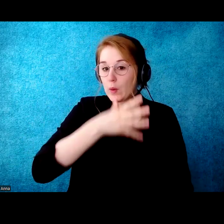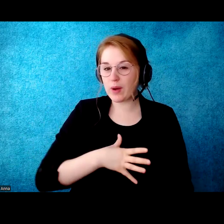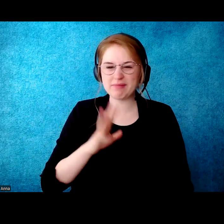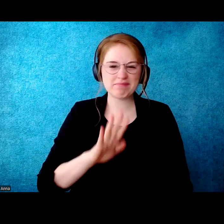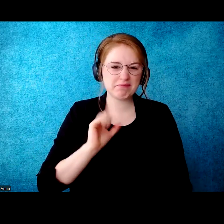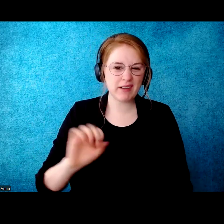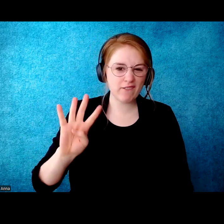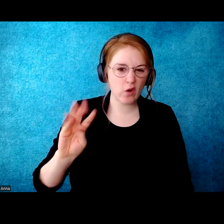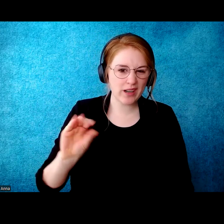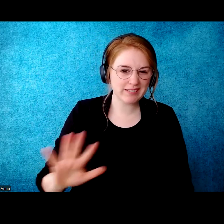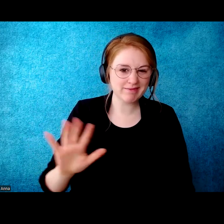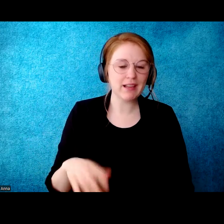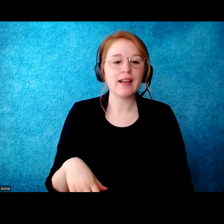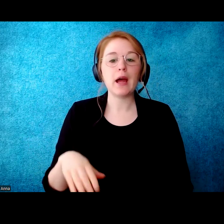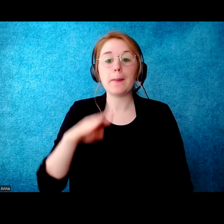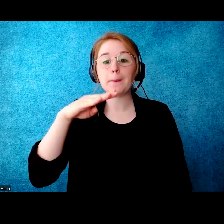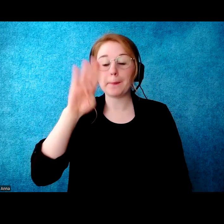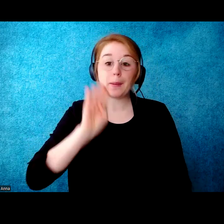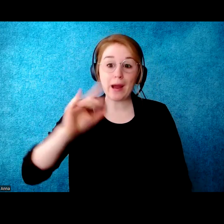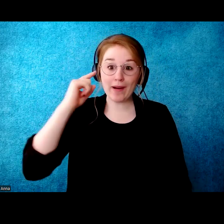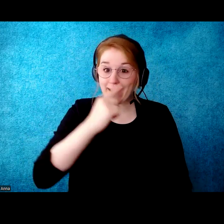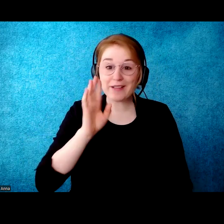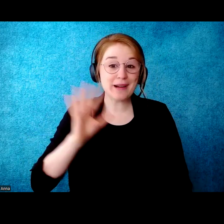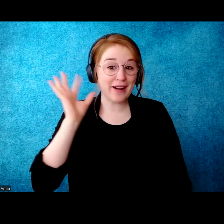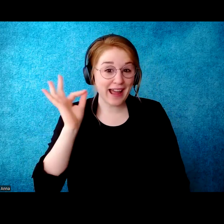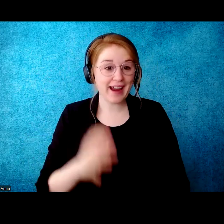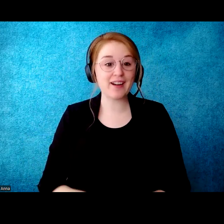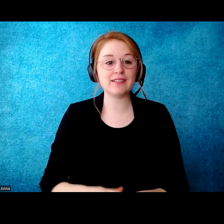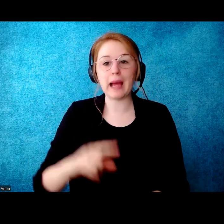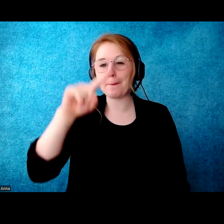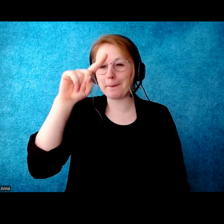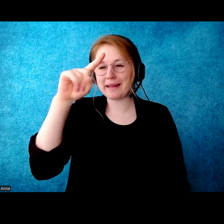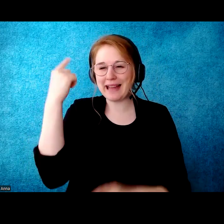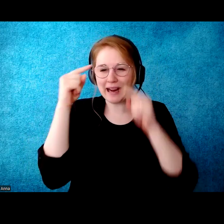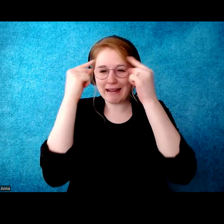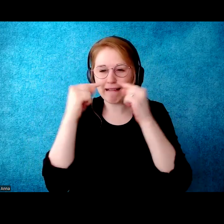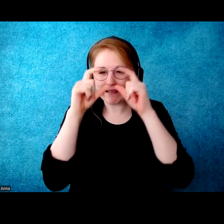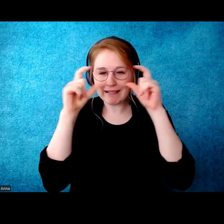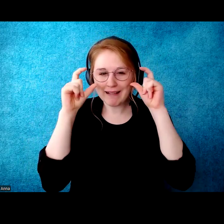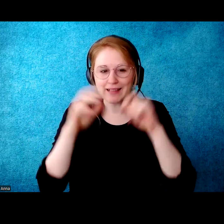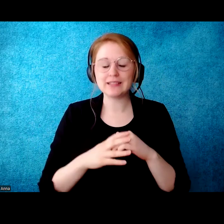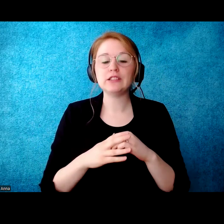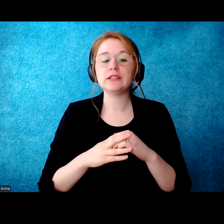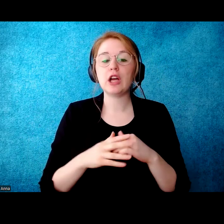with brown eyes and brown hair. I'm wearing black rimmed glasses and a gray dress and a cream blazer.